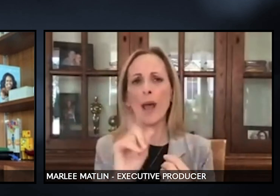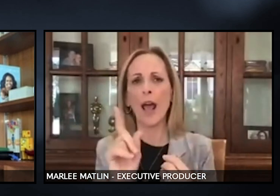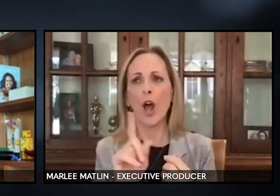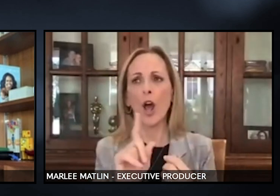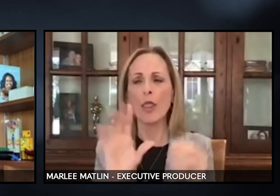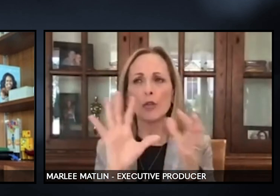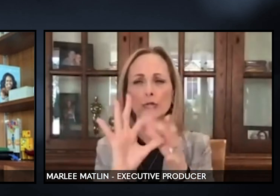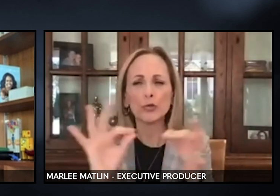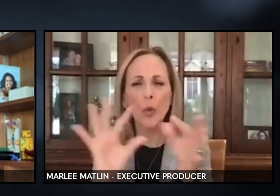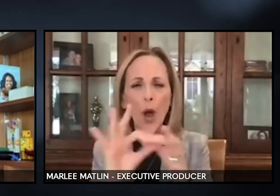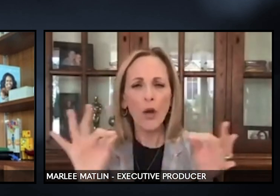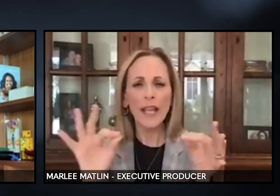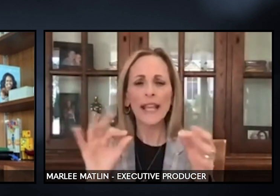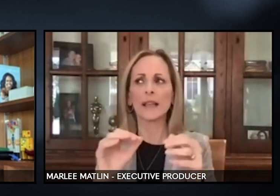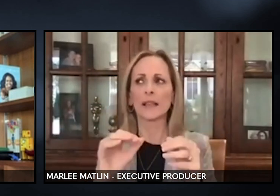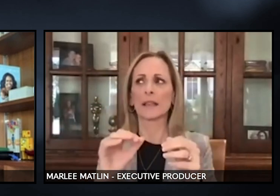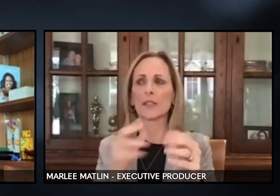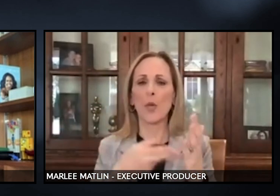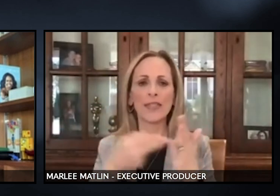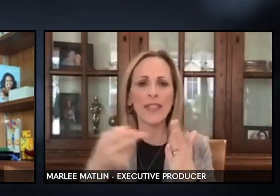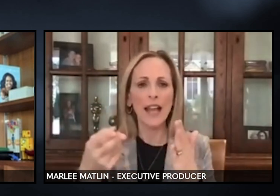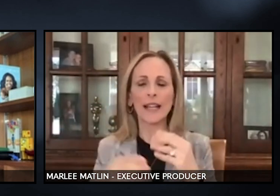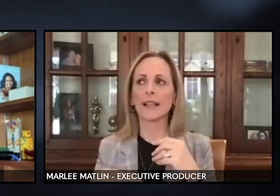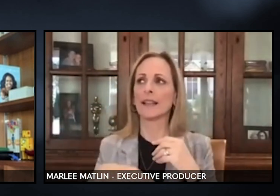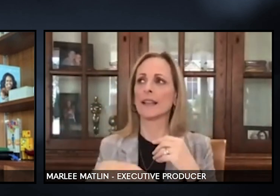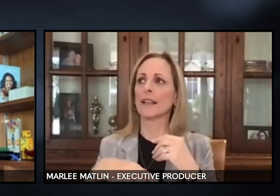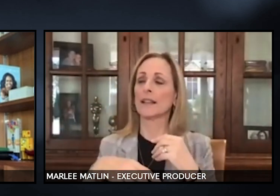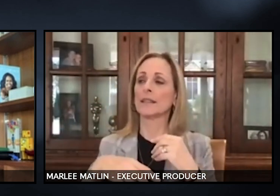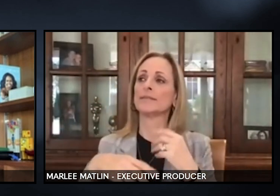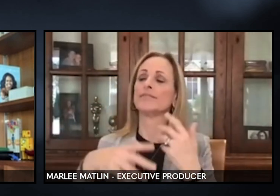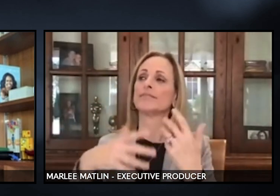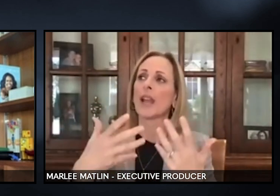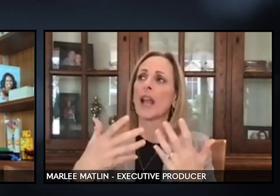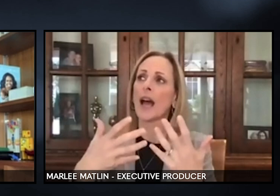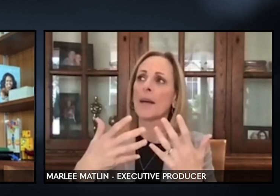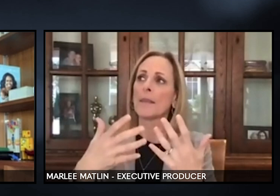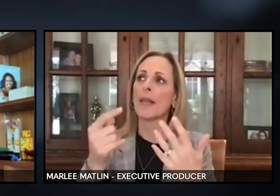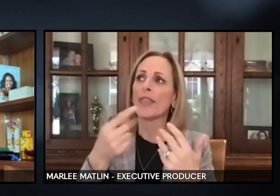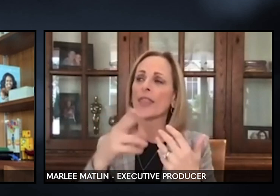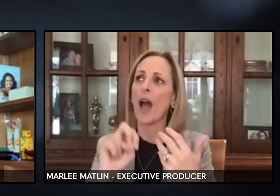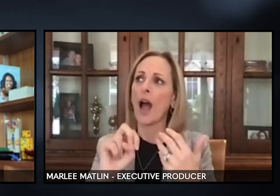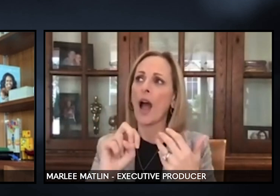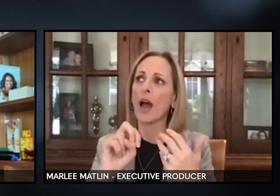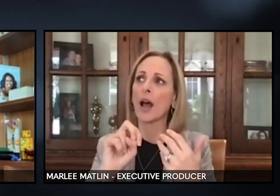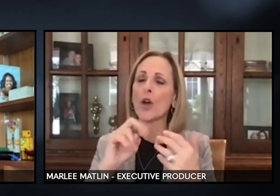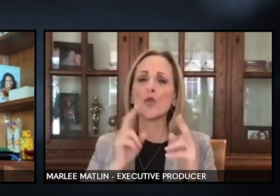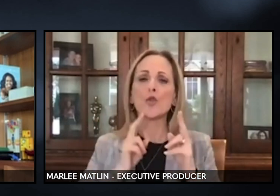DeafBlind guy. Bringing the story together, just spoke of authenticity